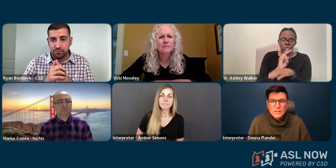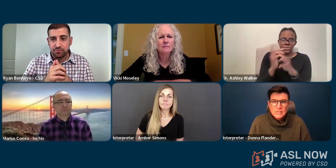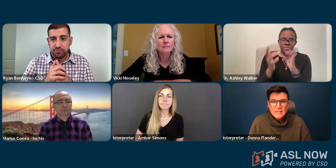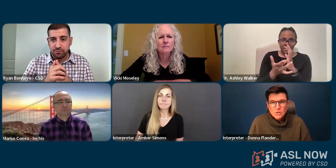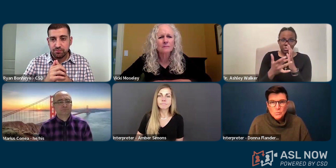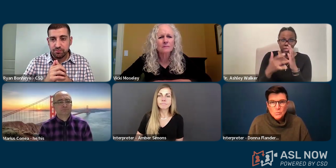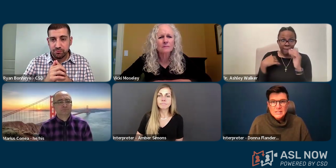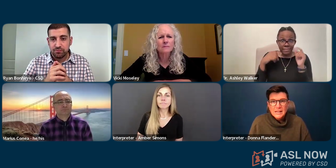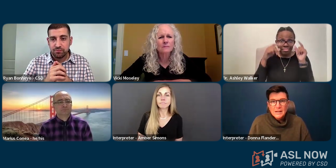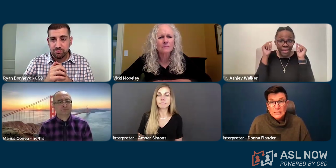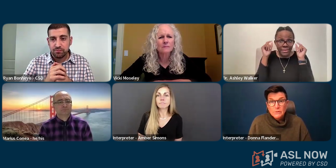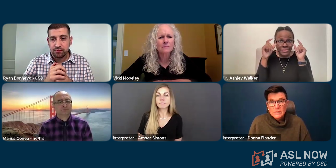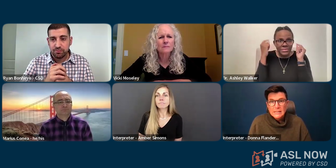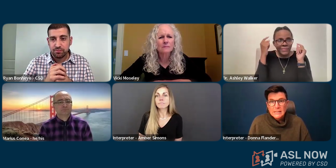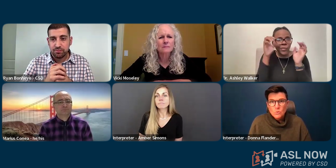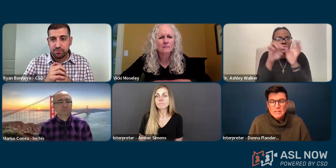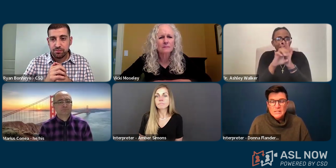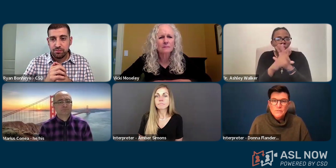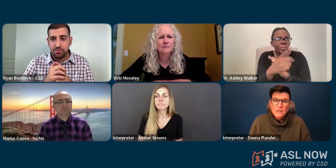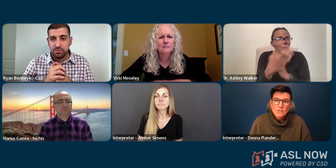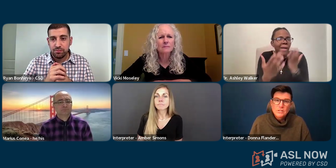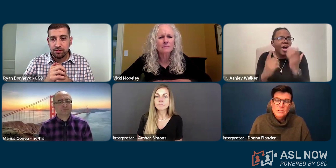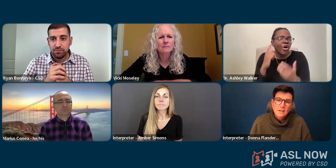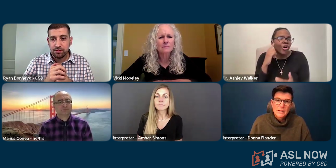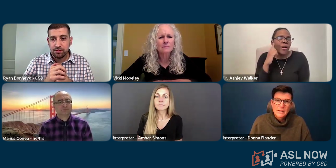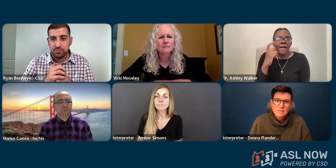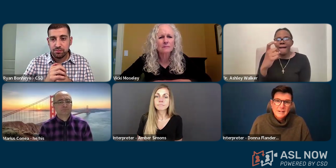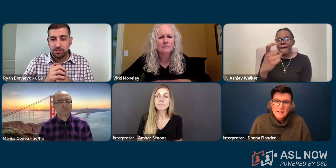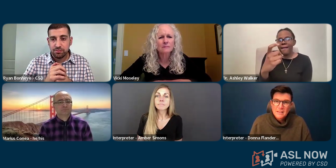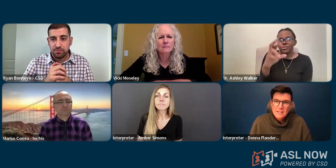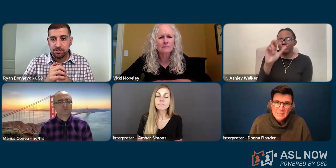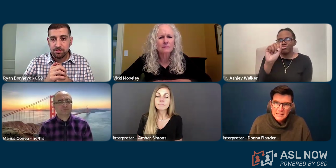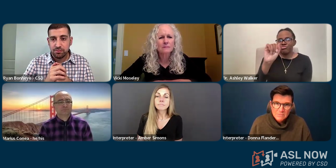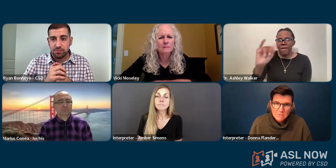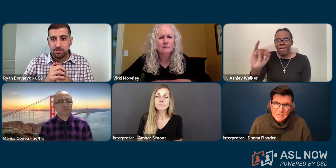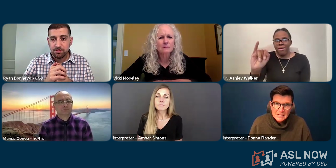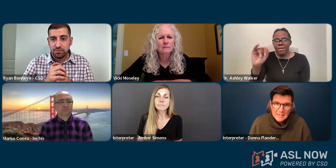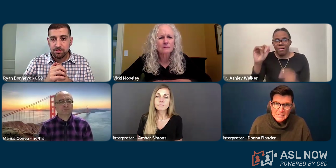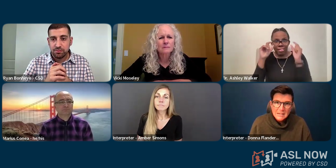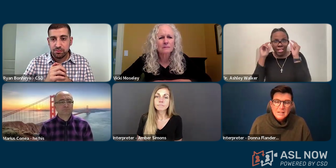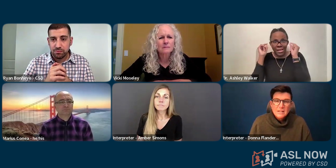avoid using interpreters until I really, really need one. So if there's, you know, technologies that can stand in.